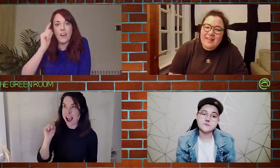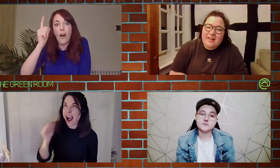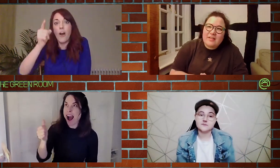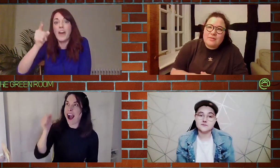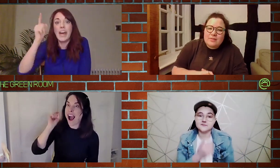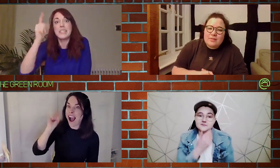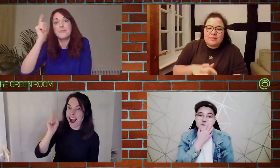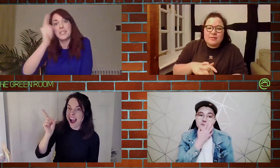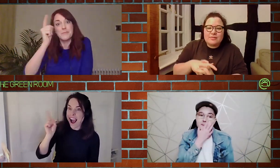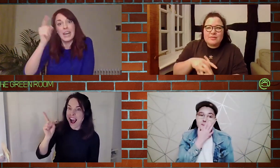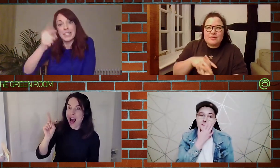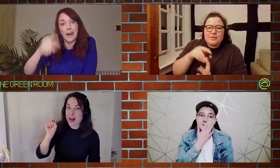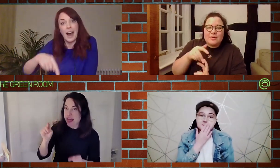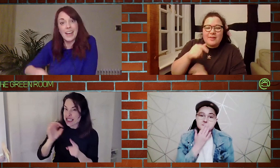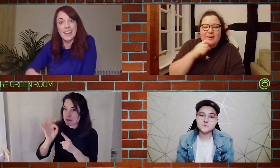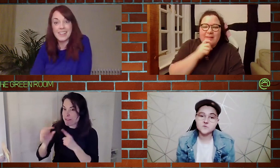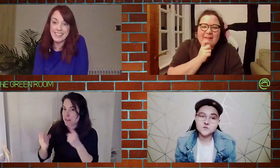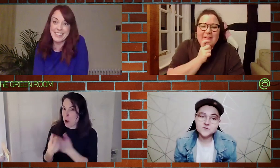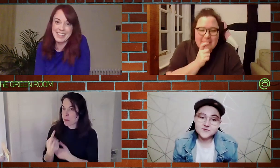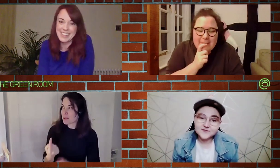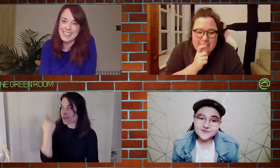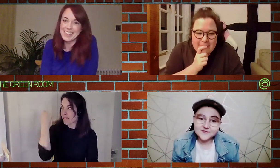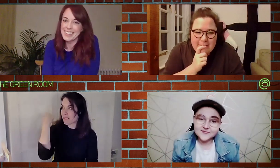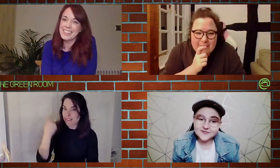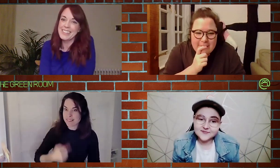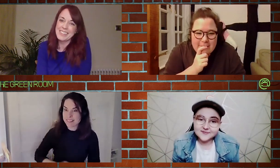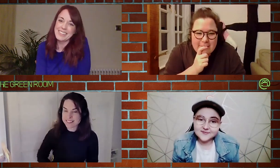Oh that's what! That's why!